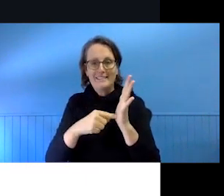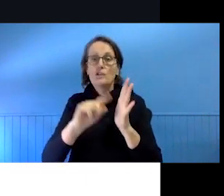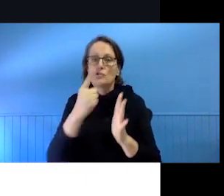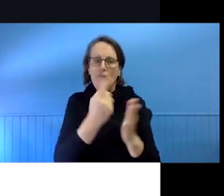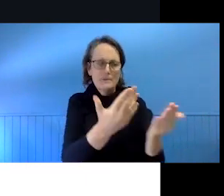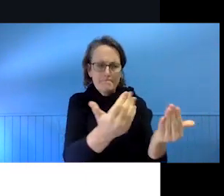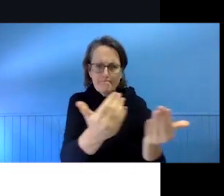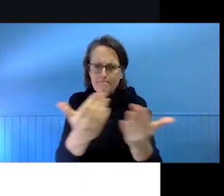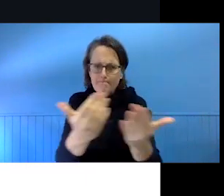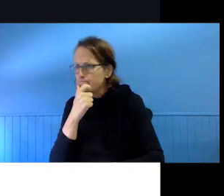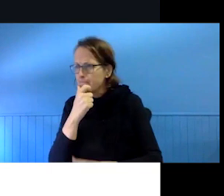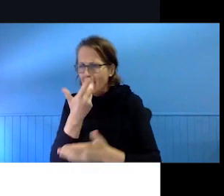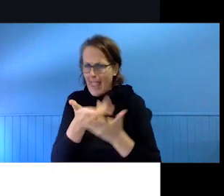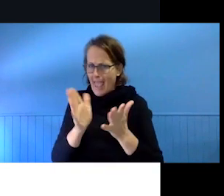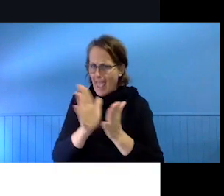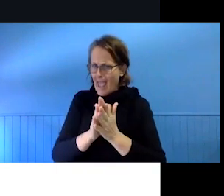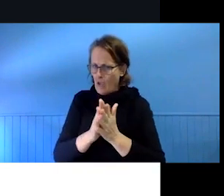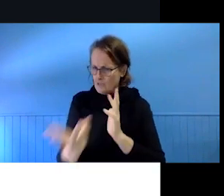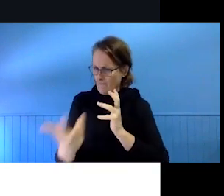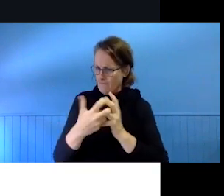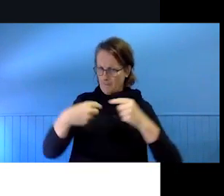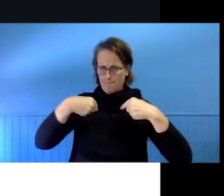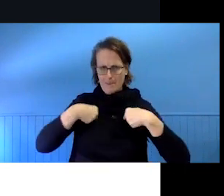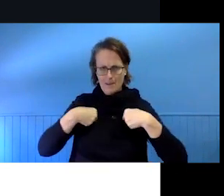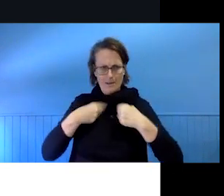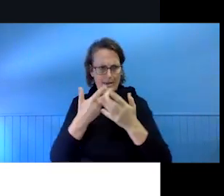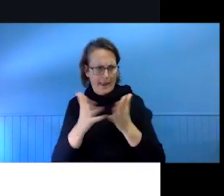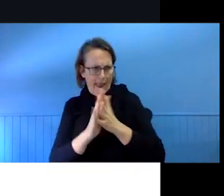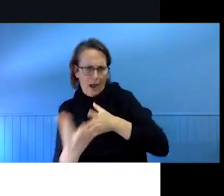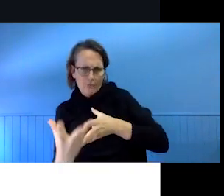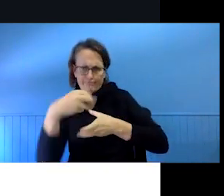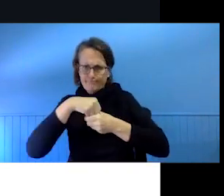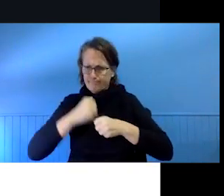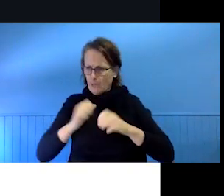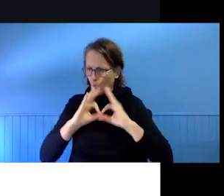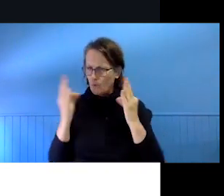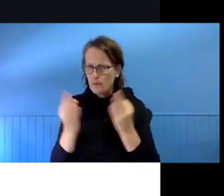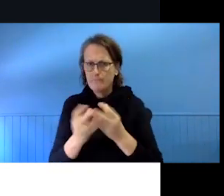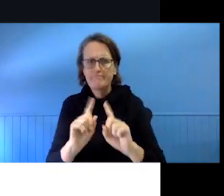how it applies to you, your practice, your organisation, and your specific circumstances.